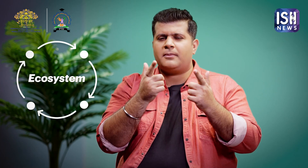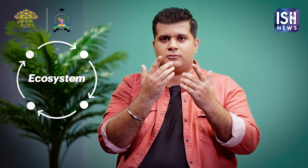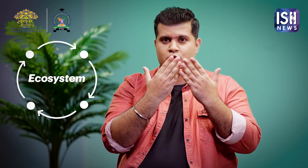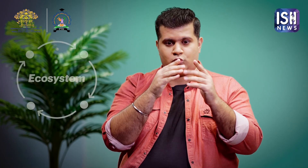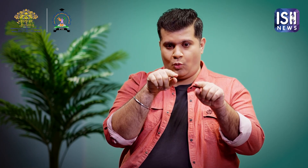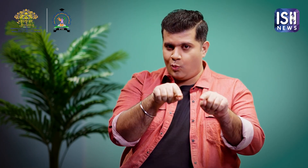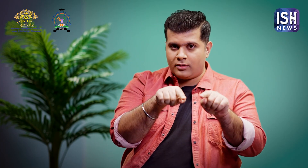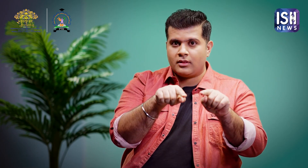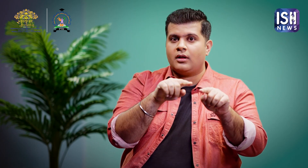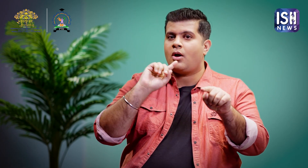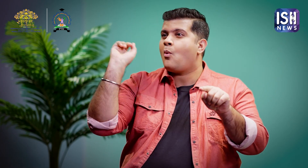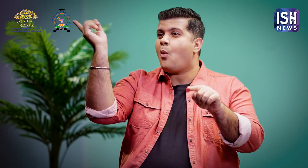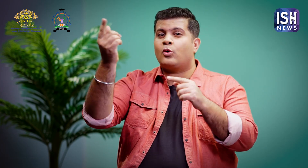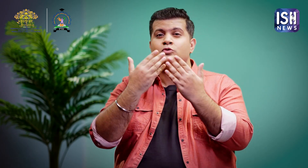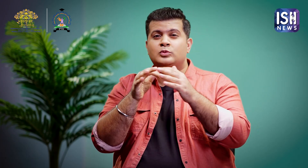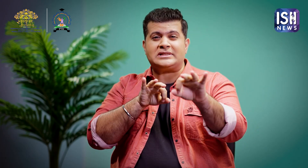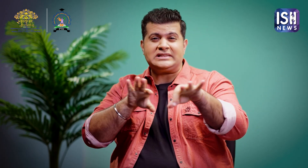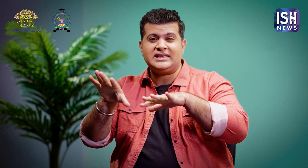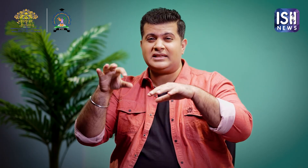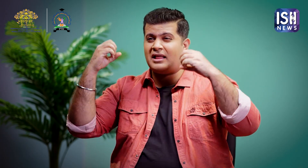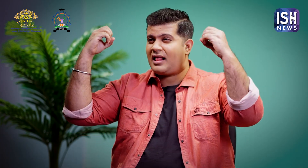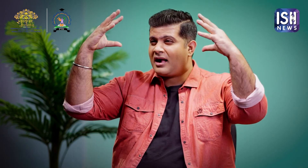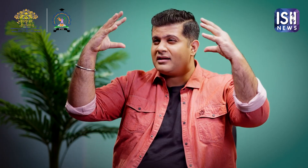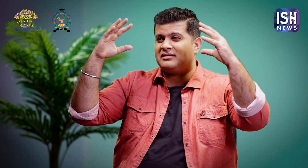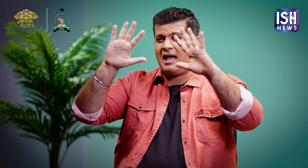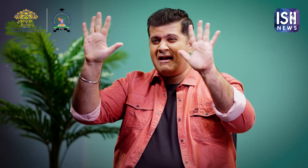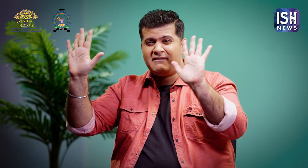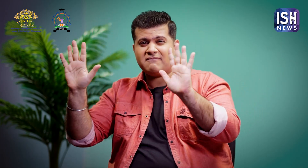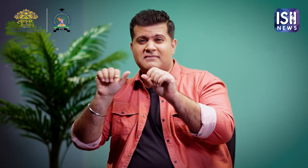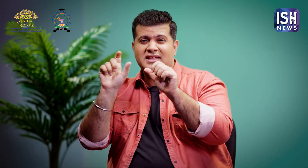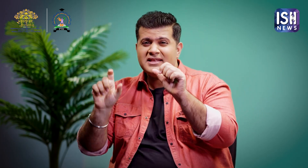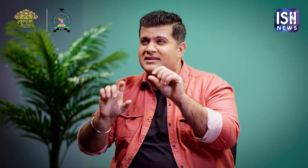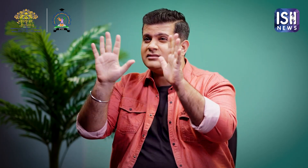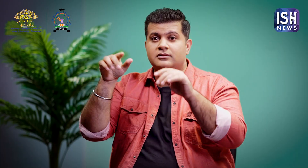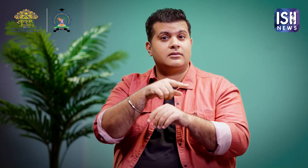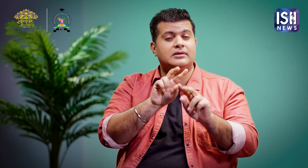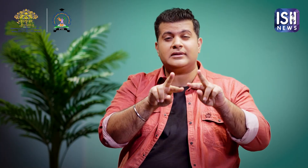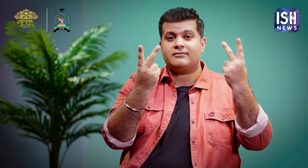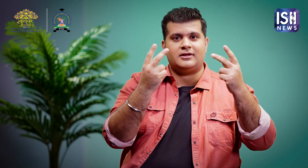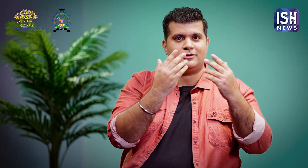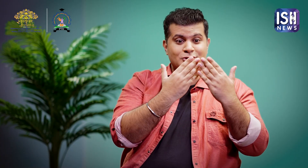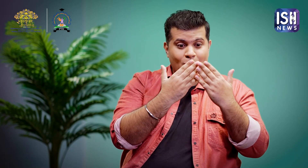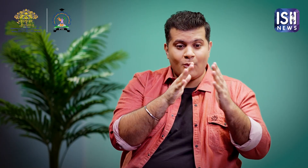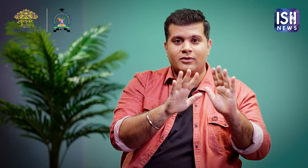Most schools in cities rely on electricity, lights, ACs, and conveniences, but your school stands out.